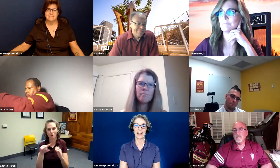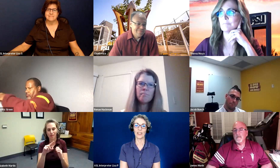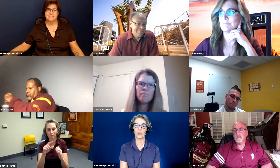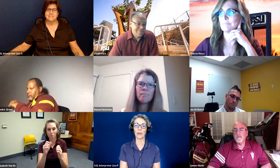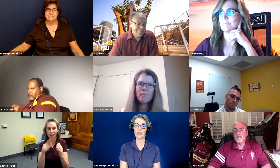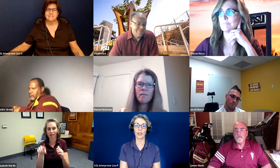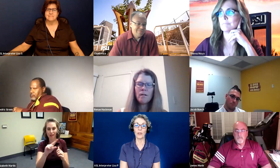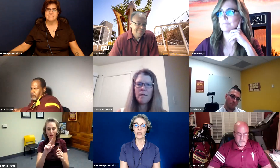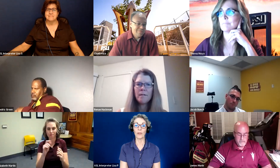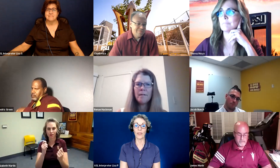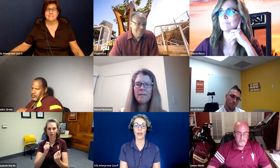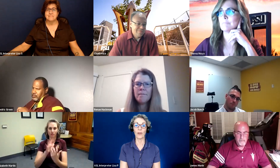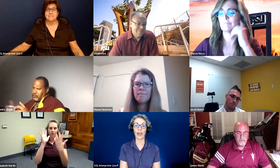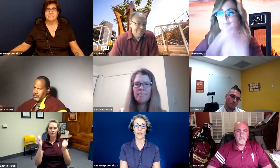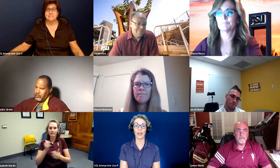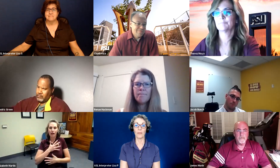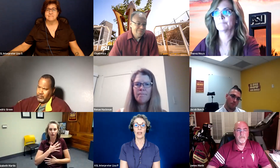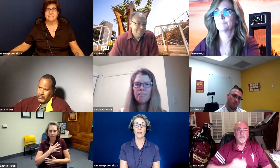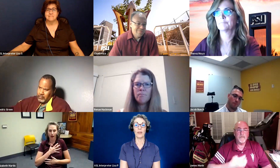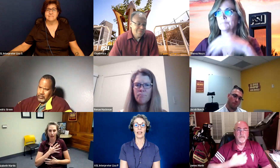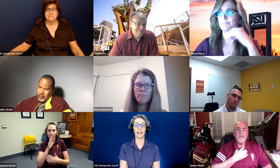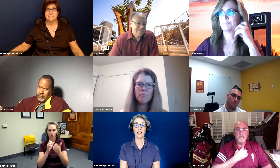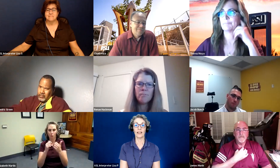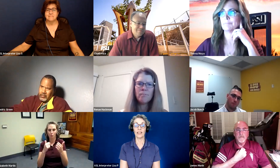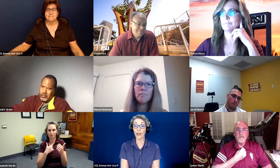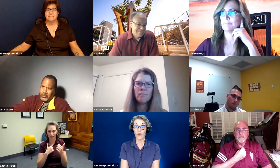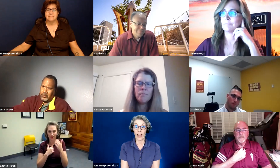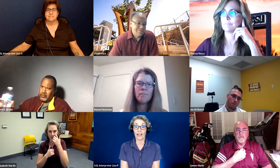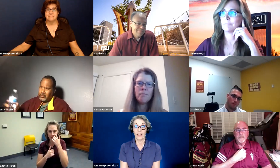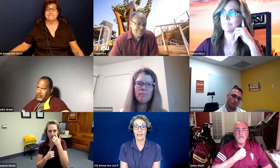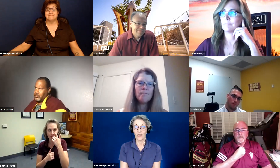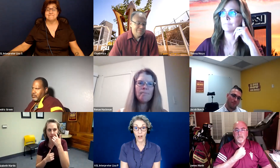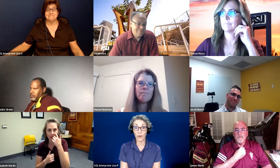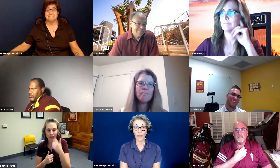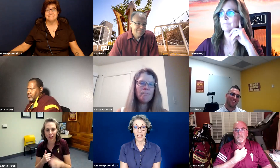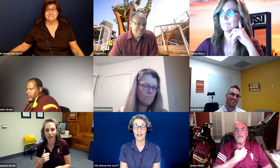And to be able to communicate with them without them being terrified to talk with me.